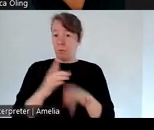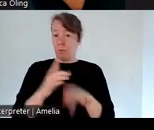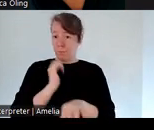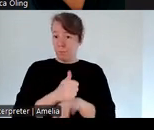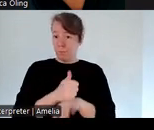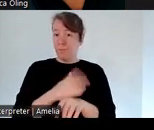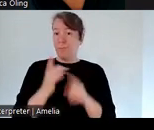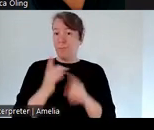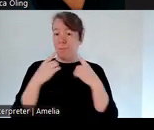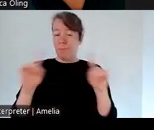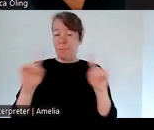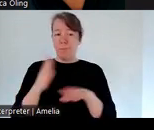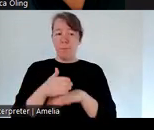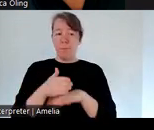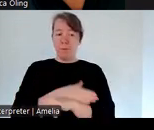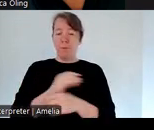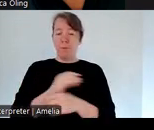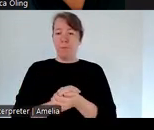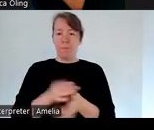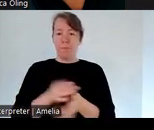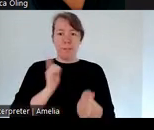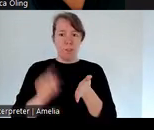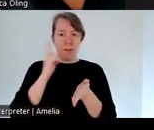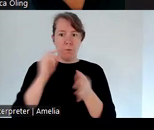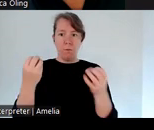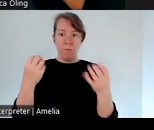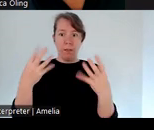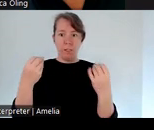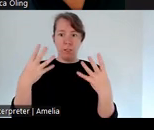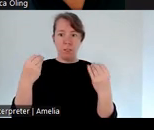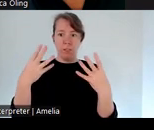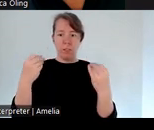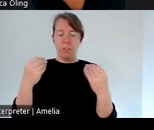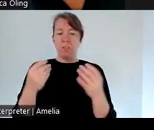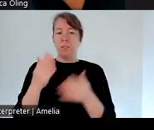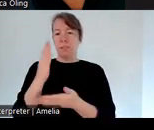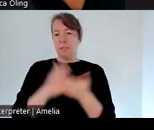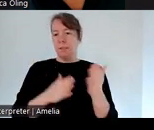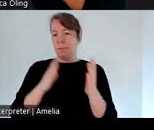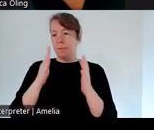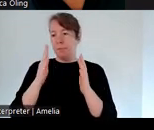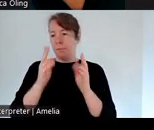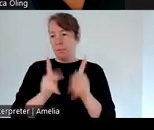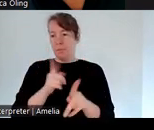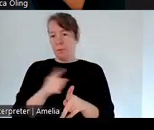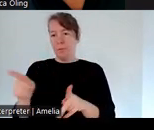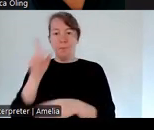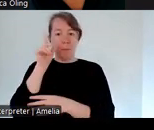Check for flashing content that might be a problem for someone who has epilepsy. Next slide, please.